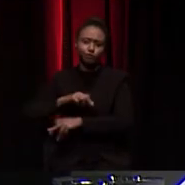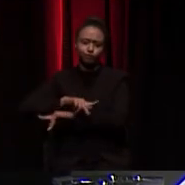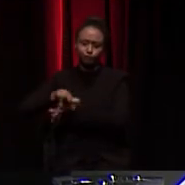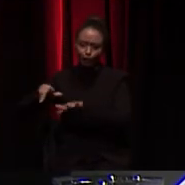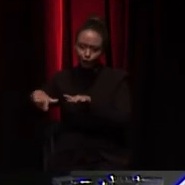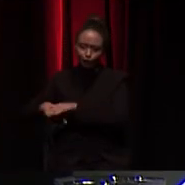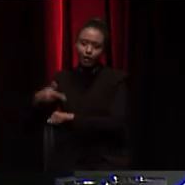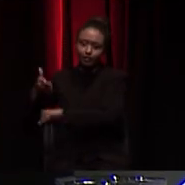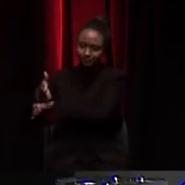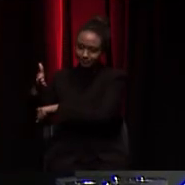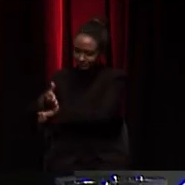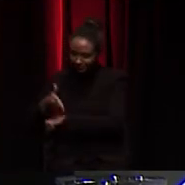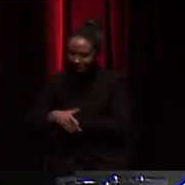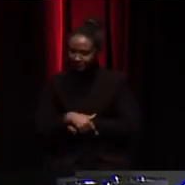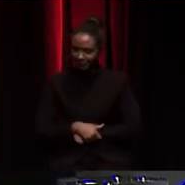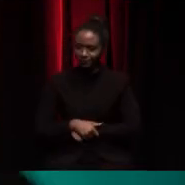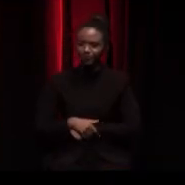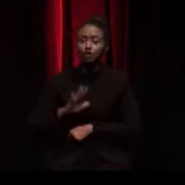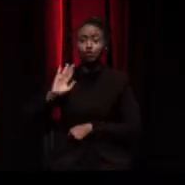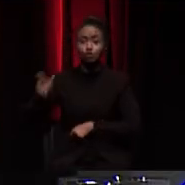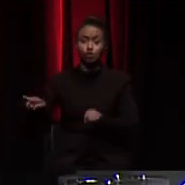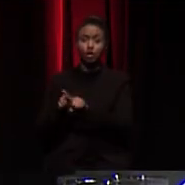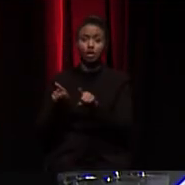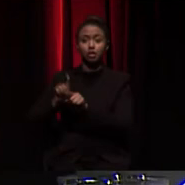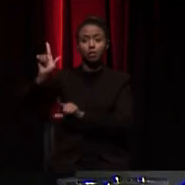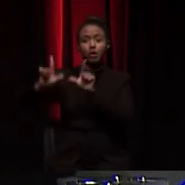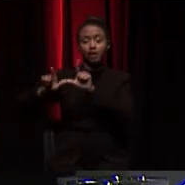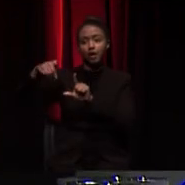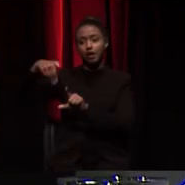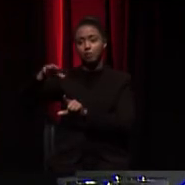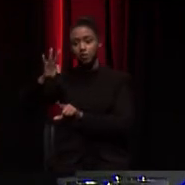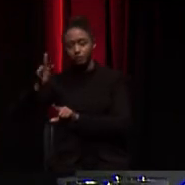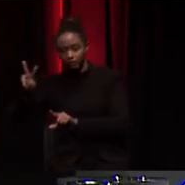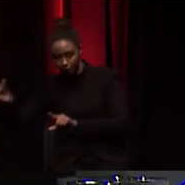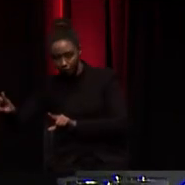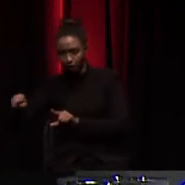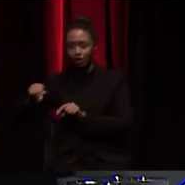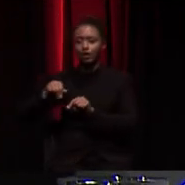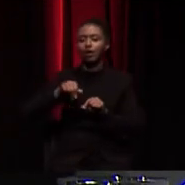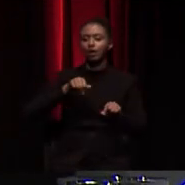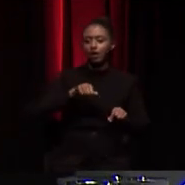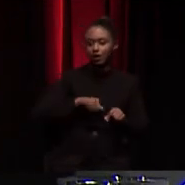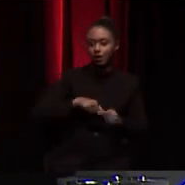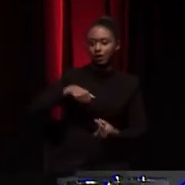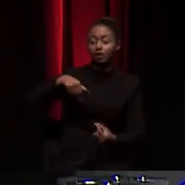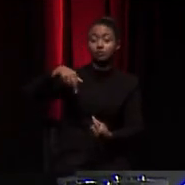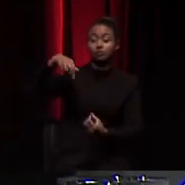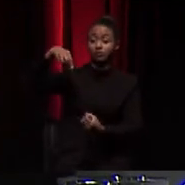He also worked for Rede TV and Agora São Paulo newspaper. As a reporter for Ele Ela